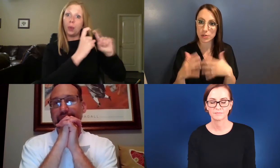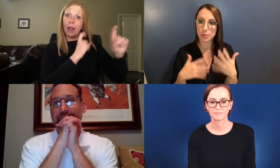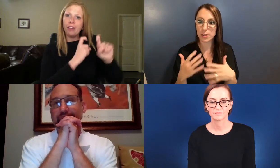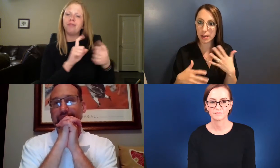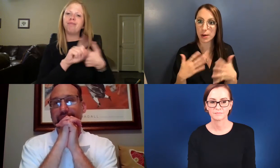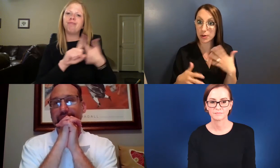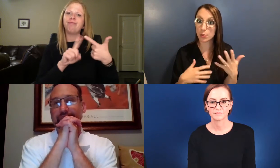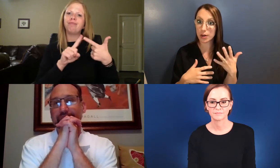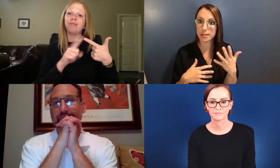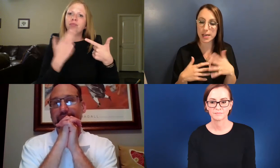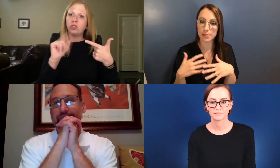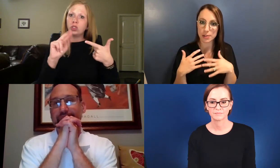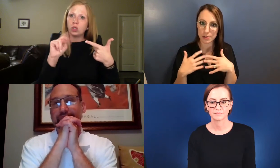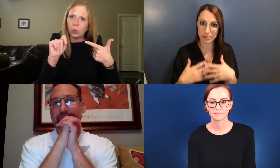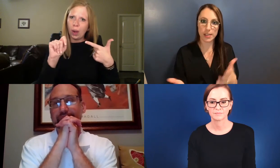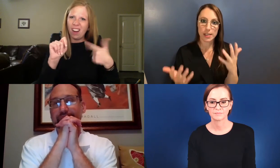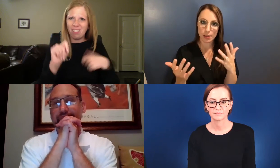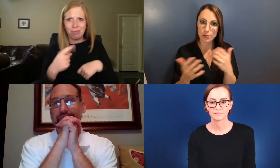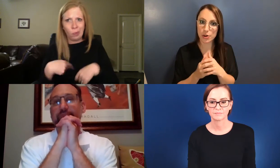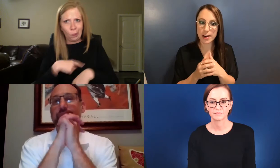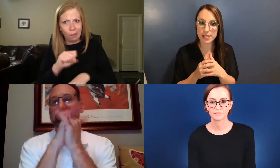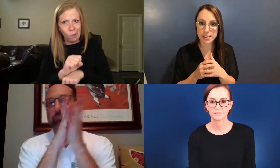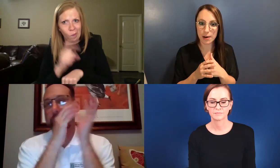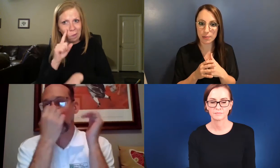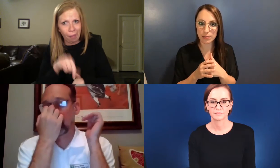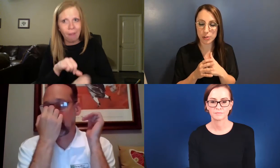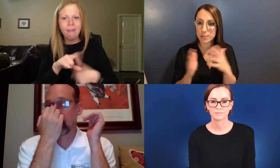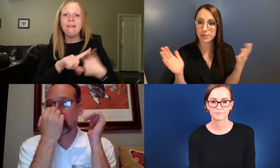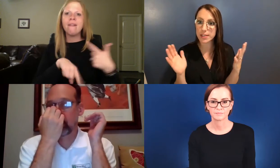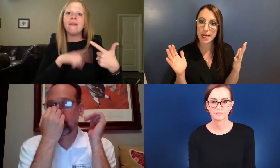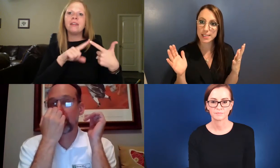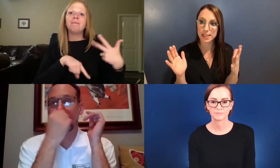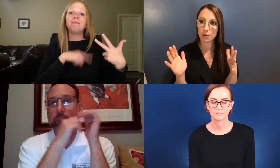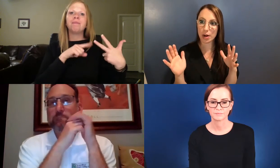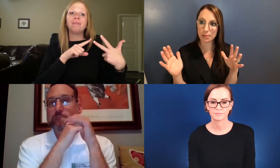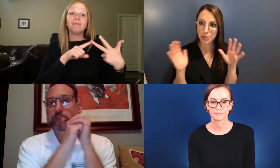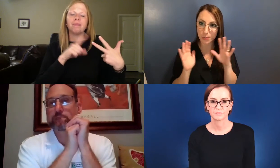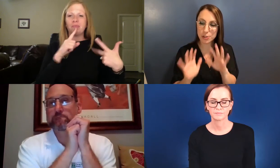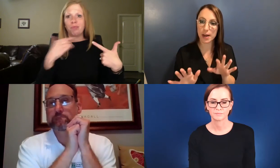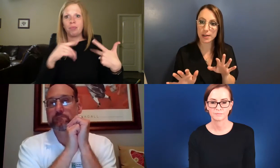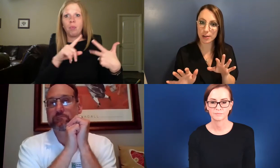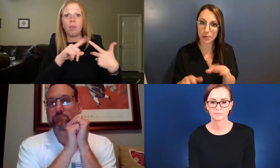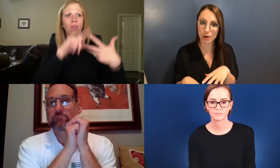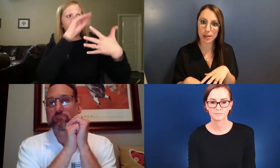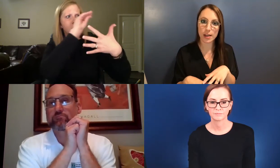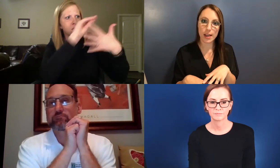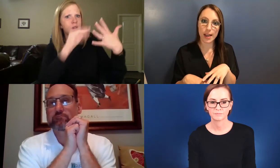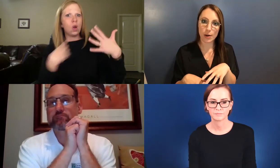once we put in the work and the time to get those grants, which has been fantastic, we're able to push back into the community